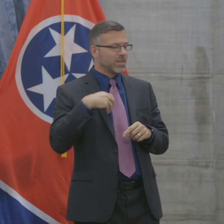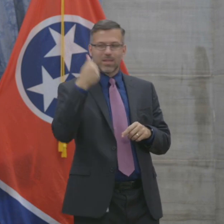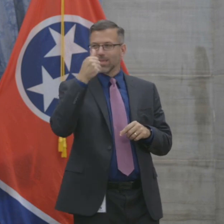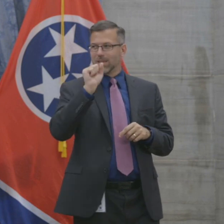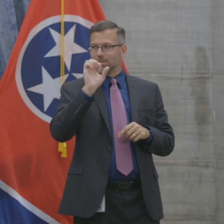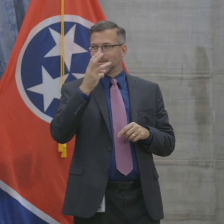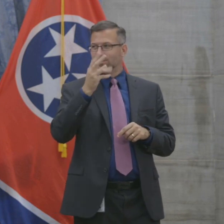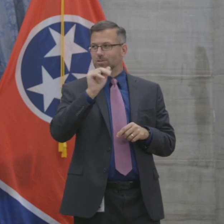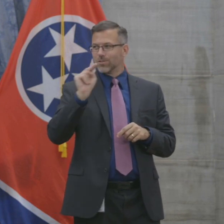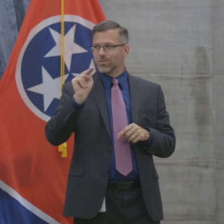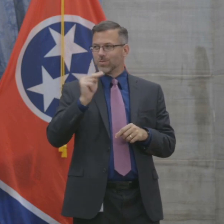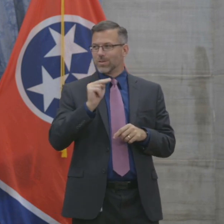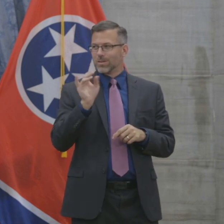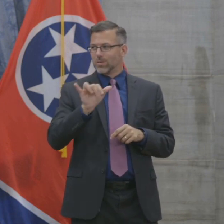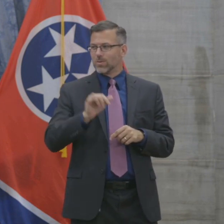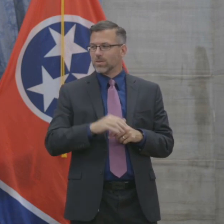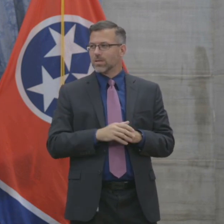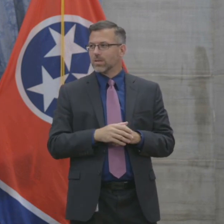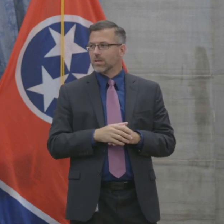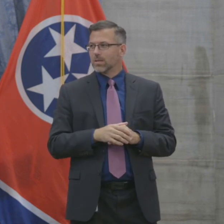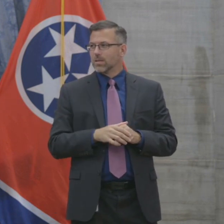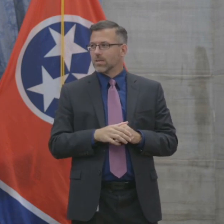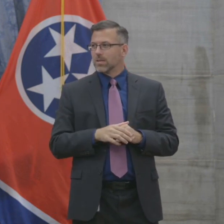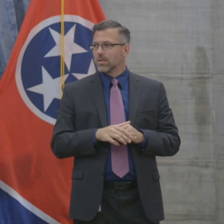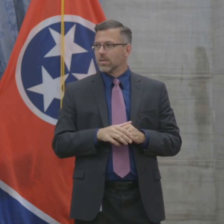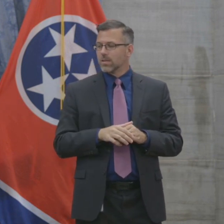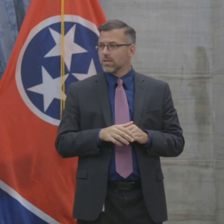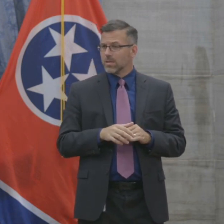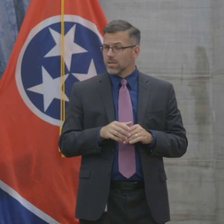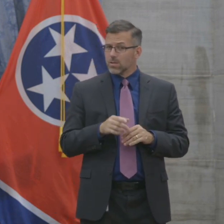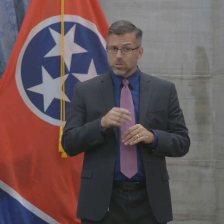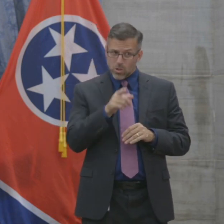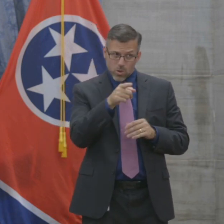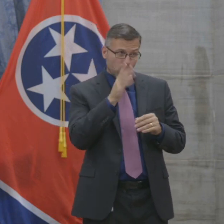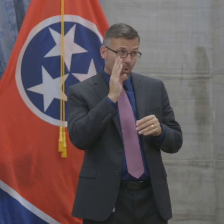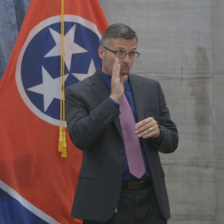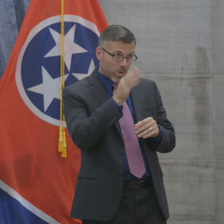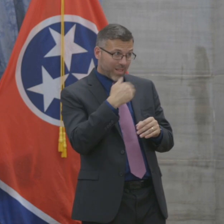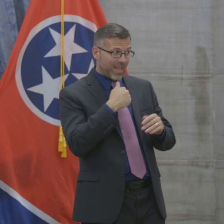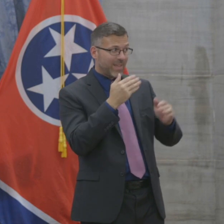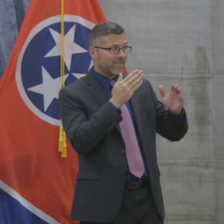utilize schools who understand and partners who work with those